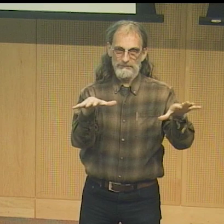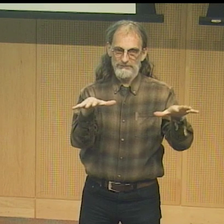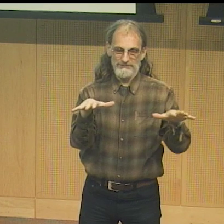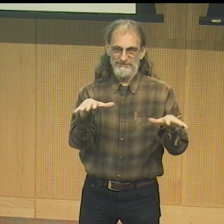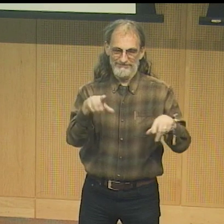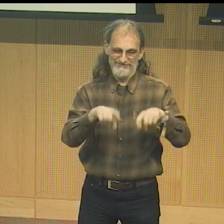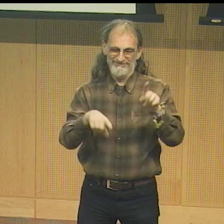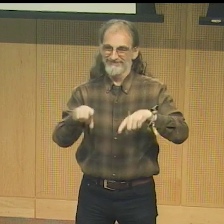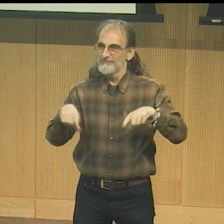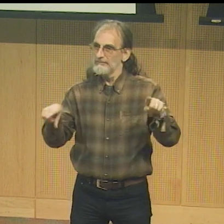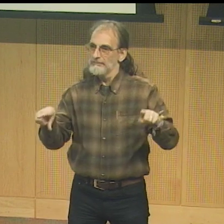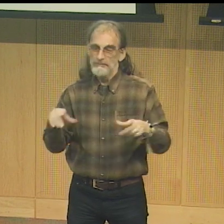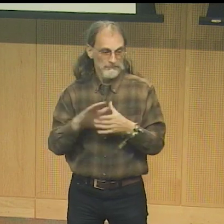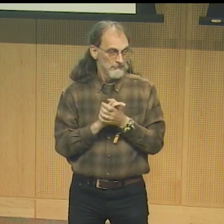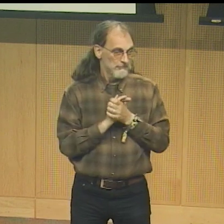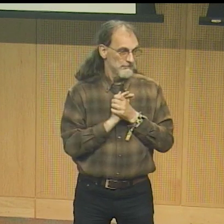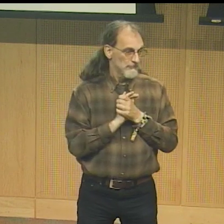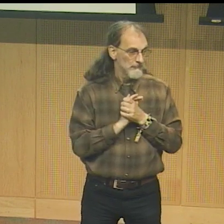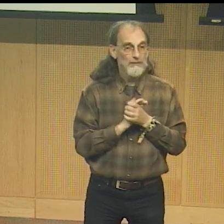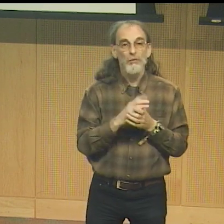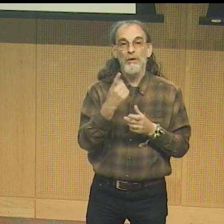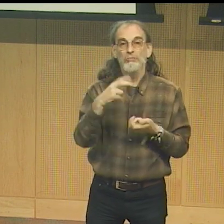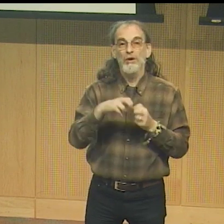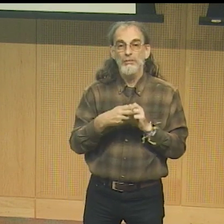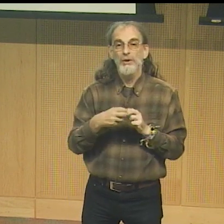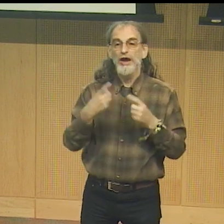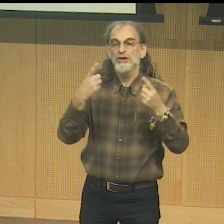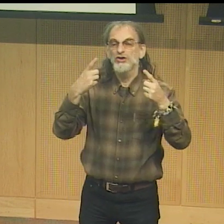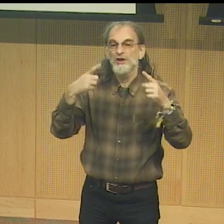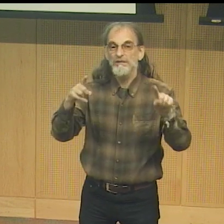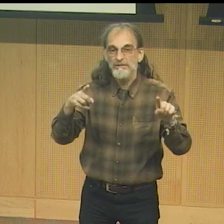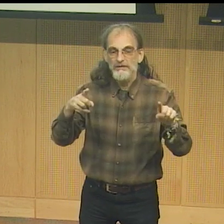However, our initial good efforts have had less than